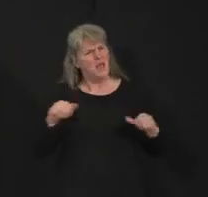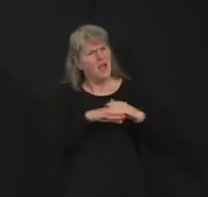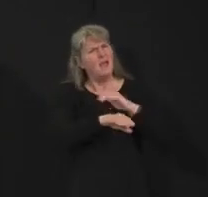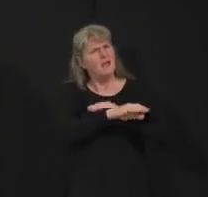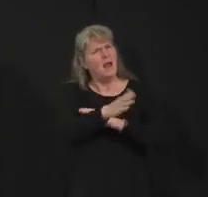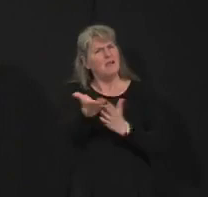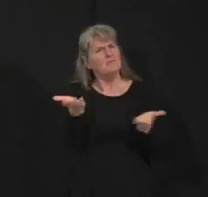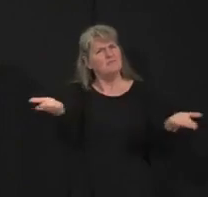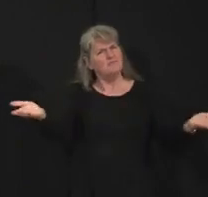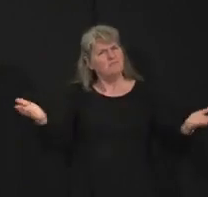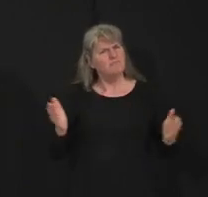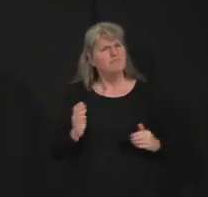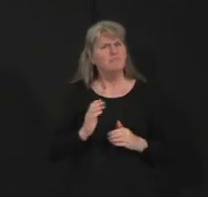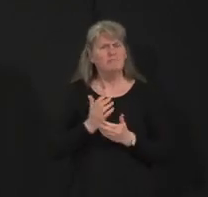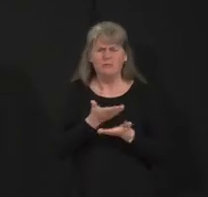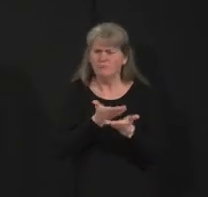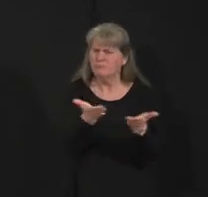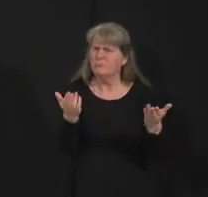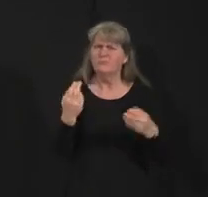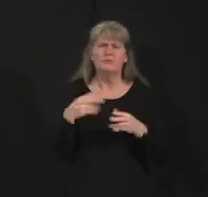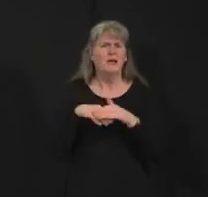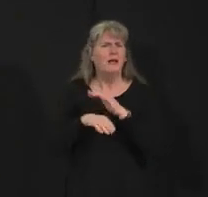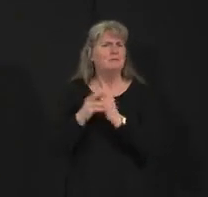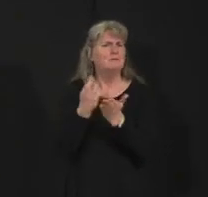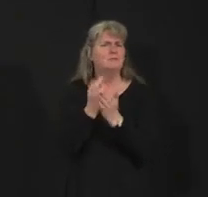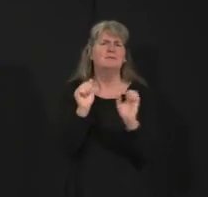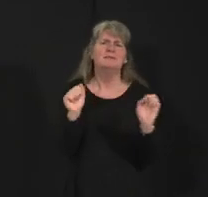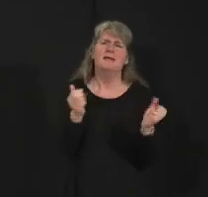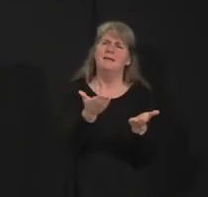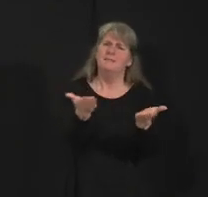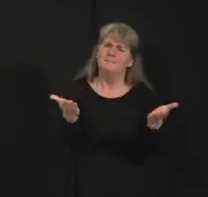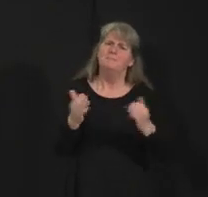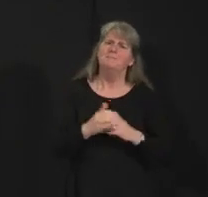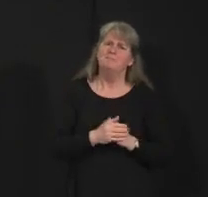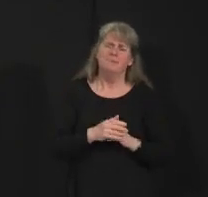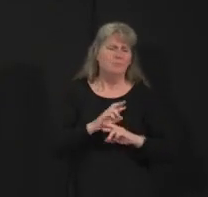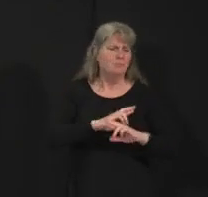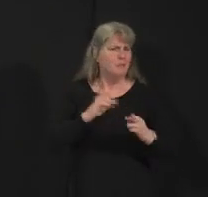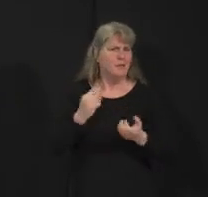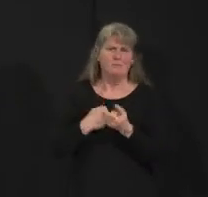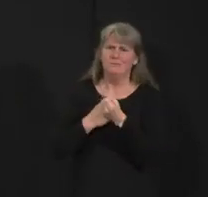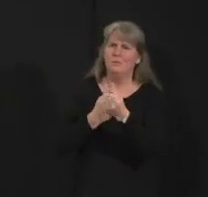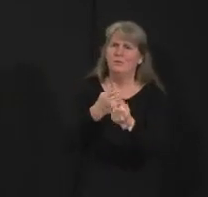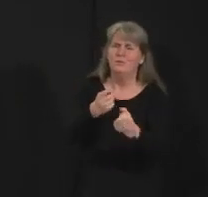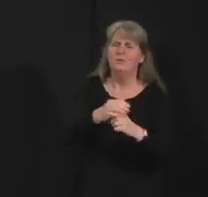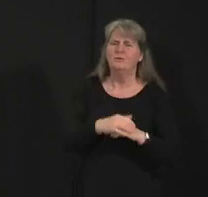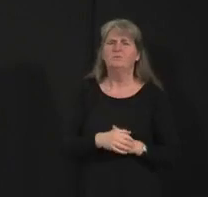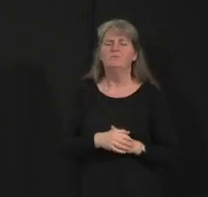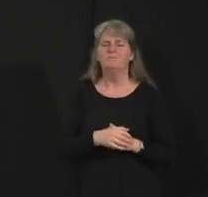all Yukoners and they are looking forward to speaking with you. I do have some important case